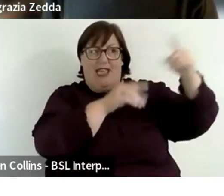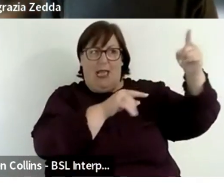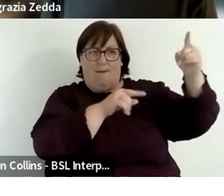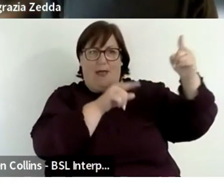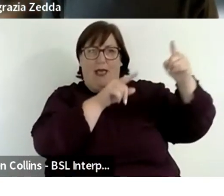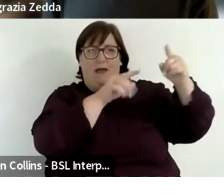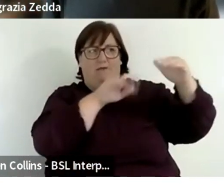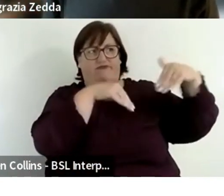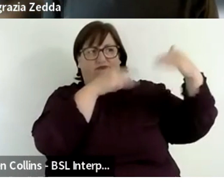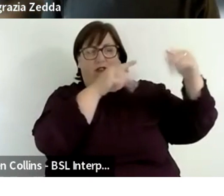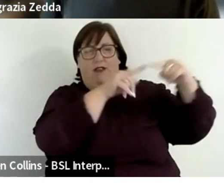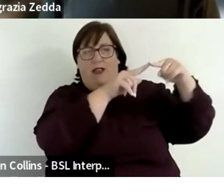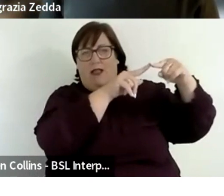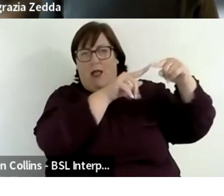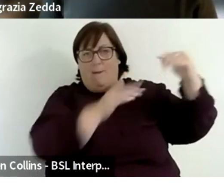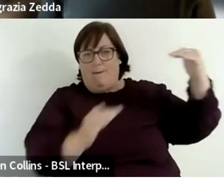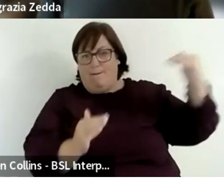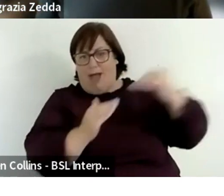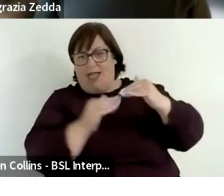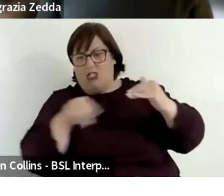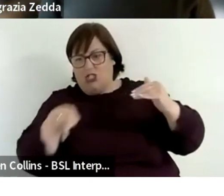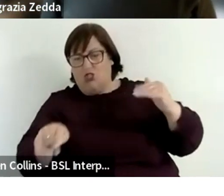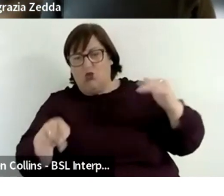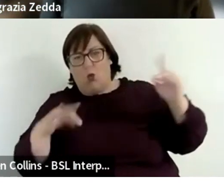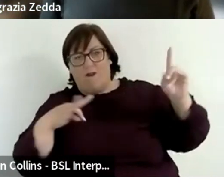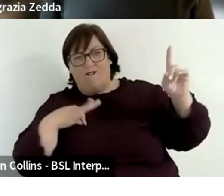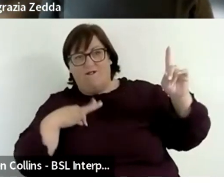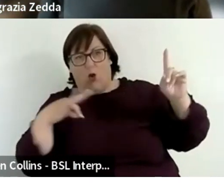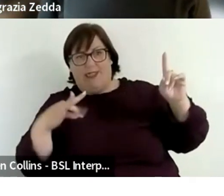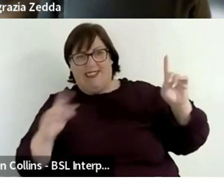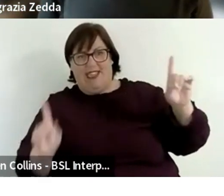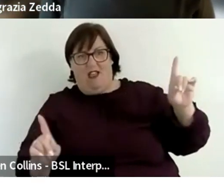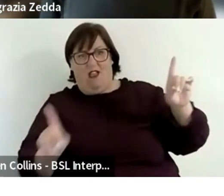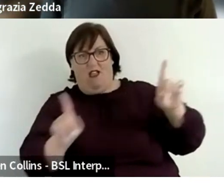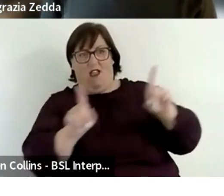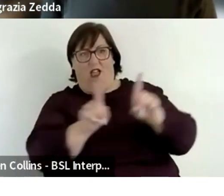organisation to learn from them.